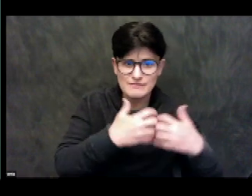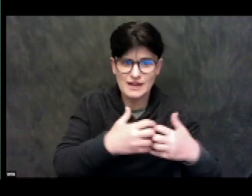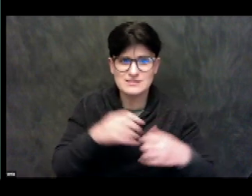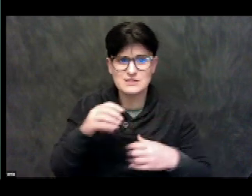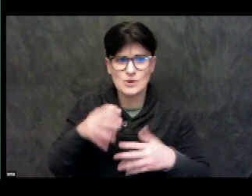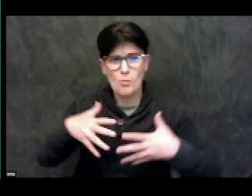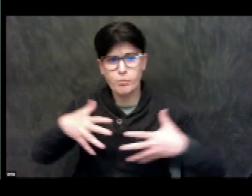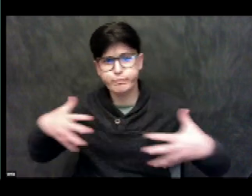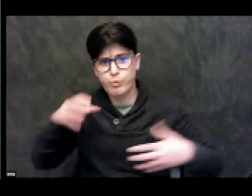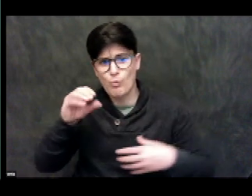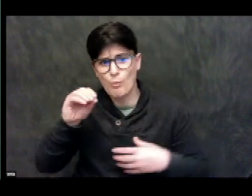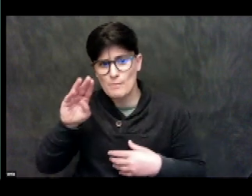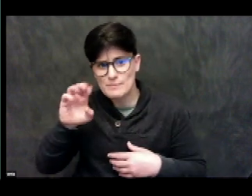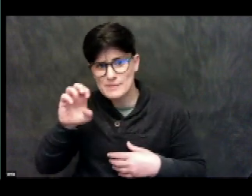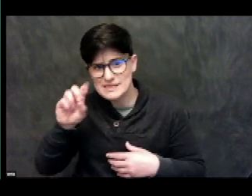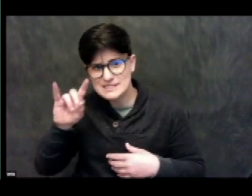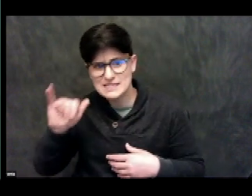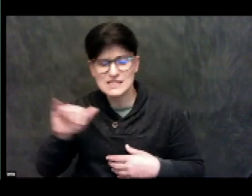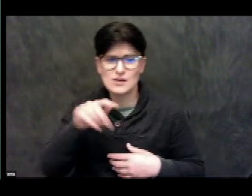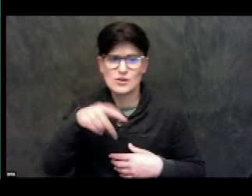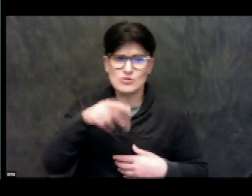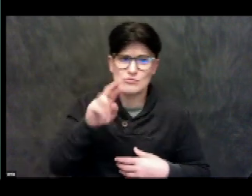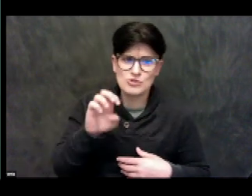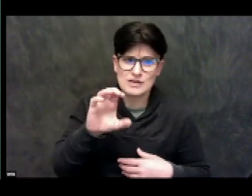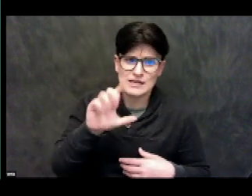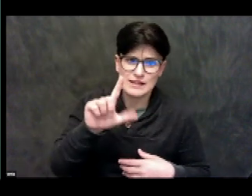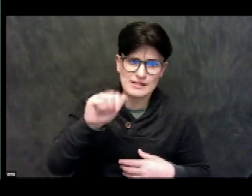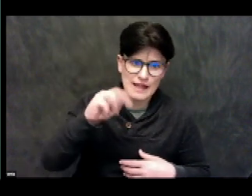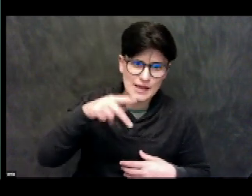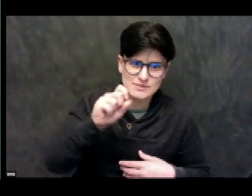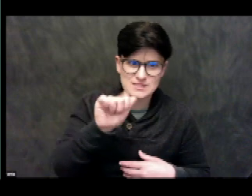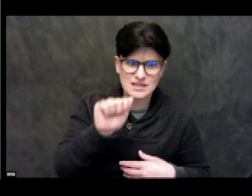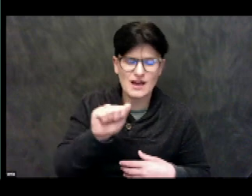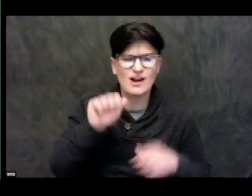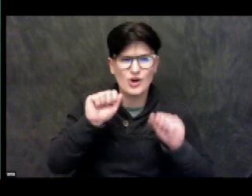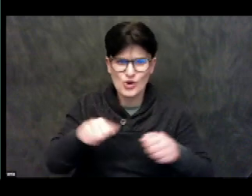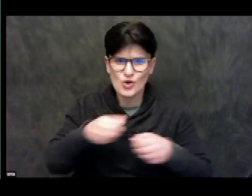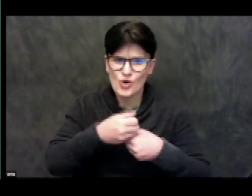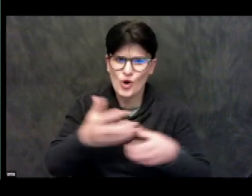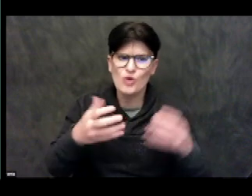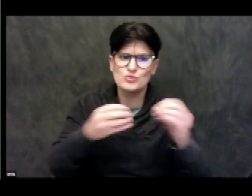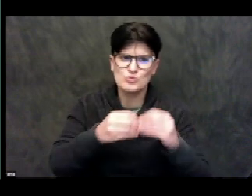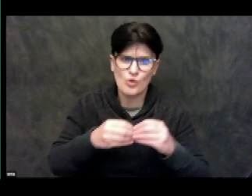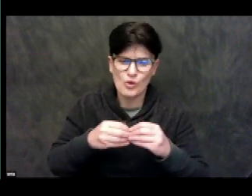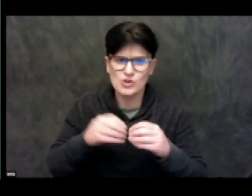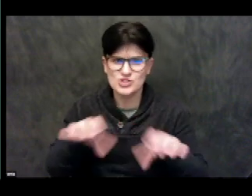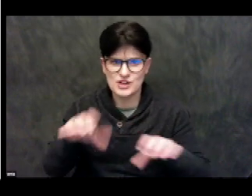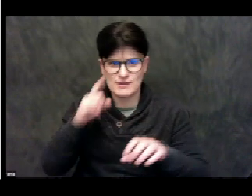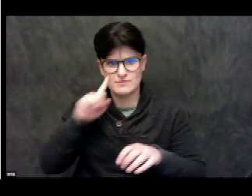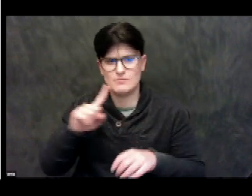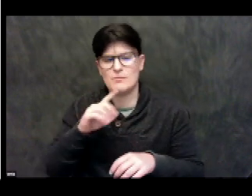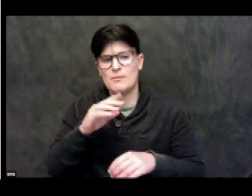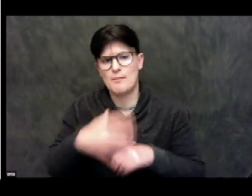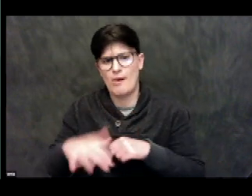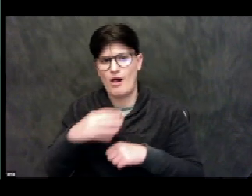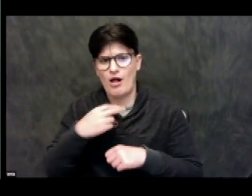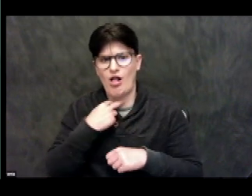Certainly any of those additional factors might lean you towards anticoagulation as well. Just to finish up, in summary,